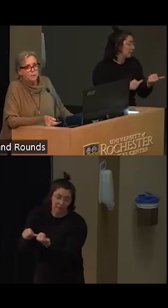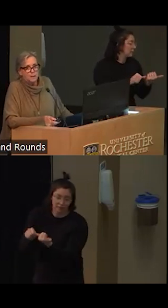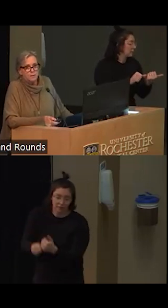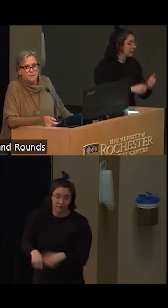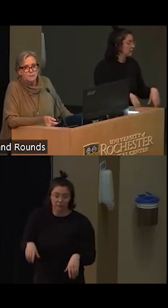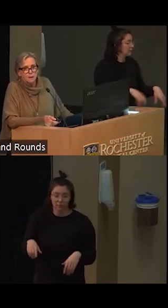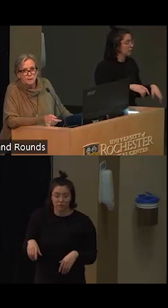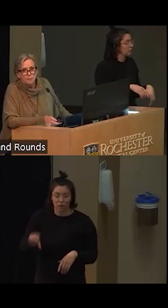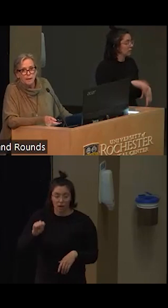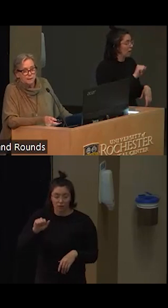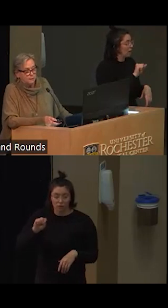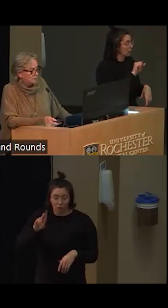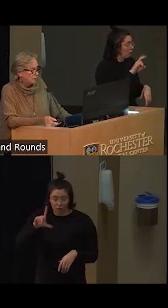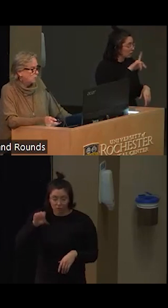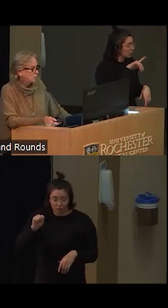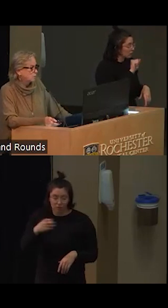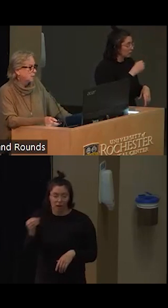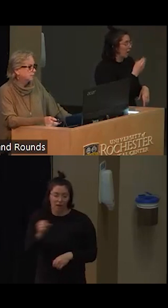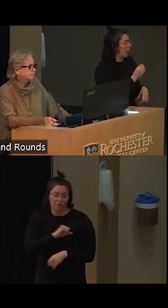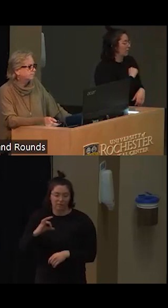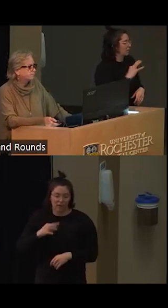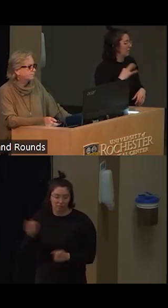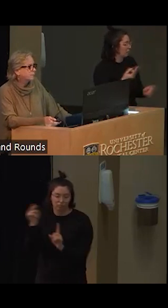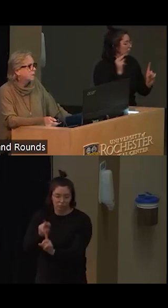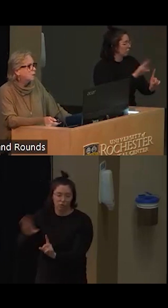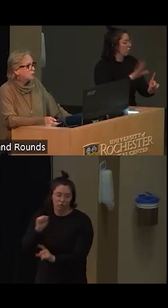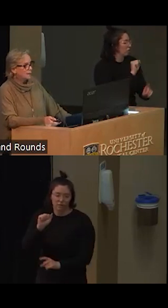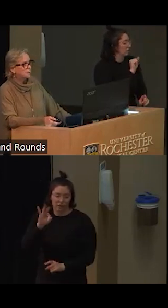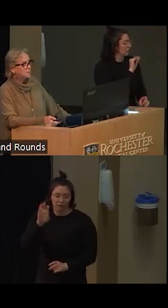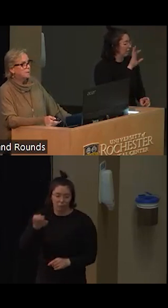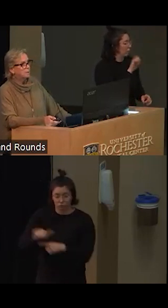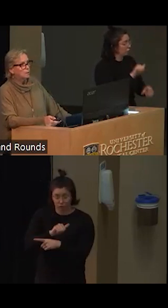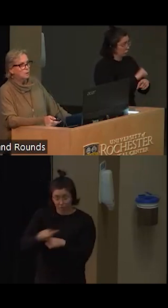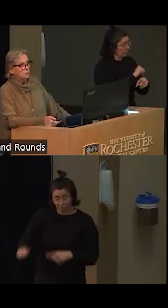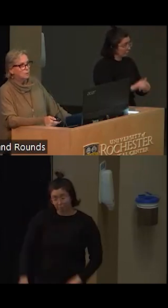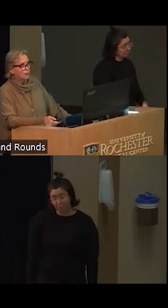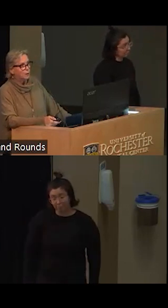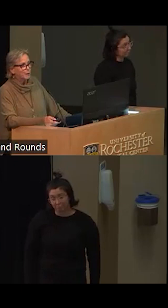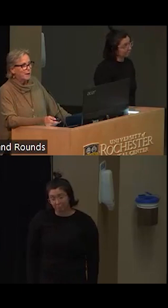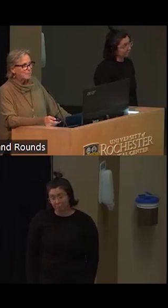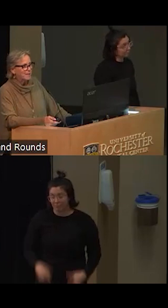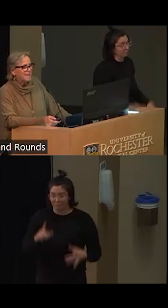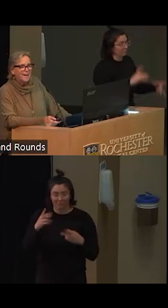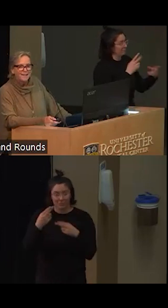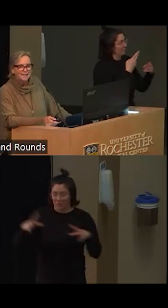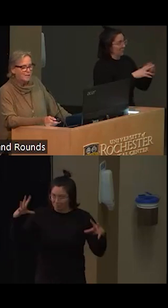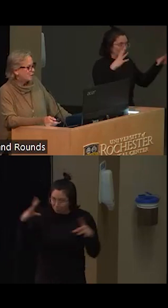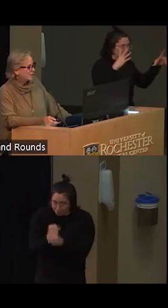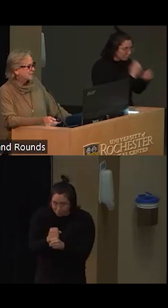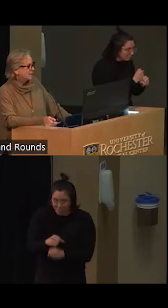perceptions of the impact of safewords training so that's a bit very quick wrap on safewords